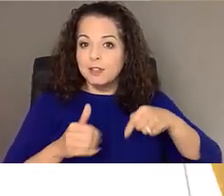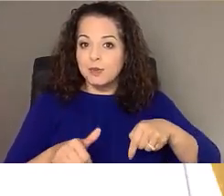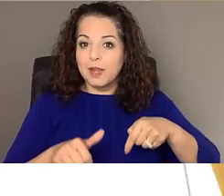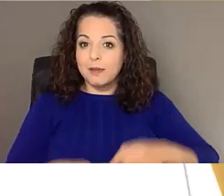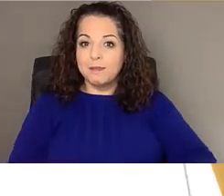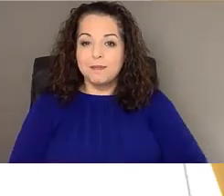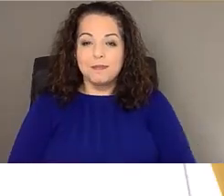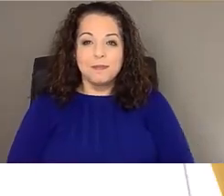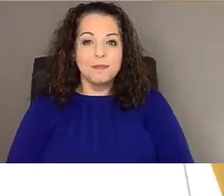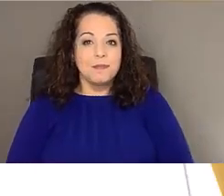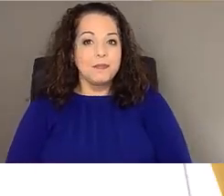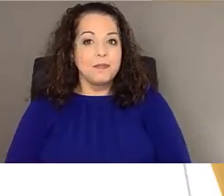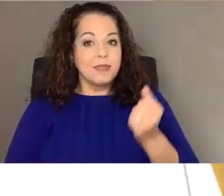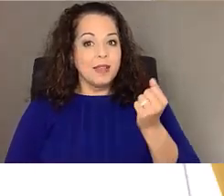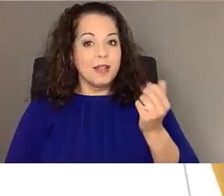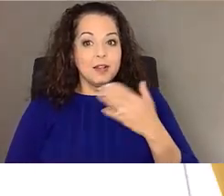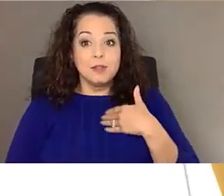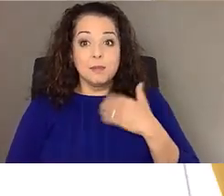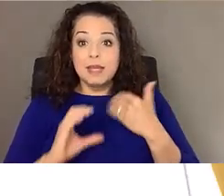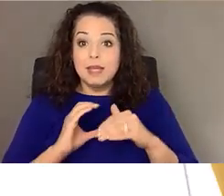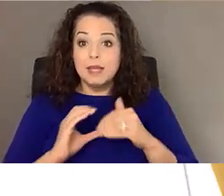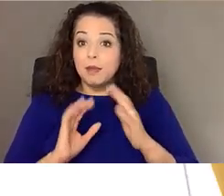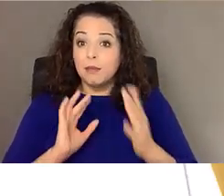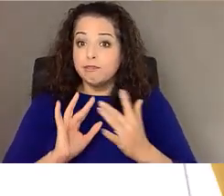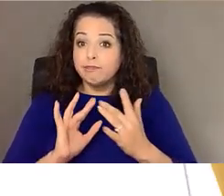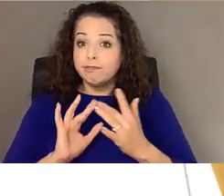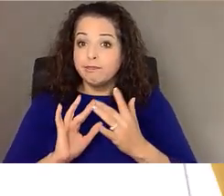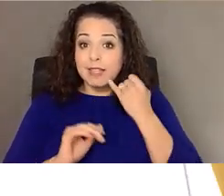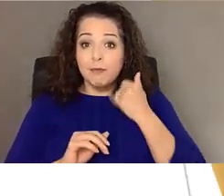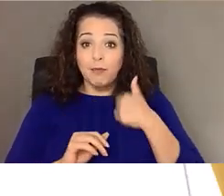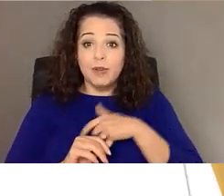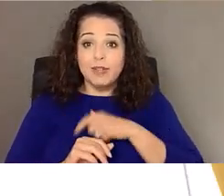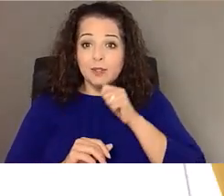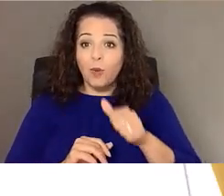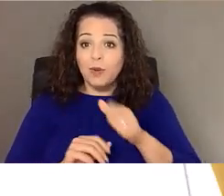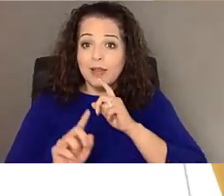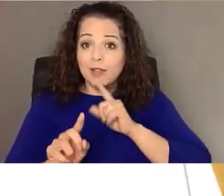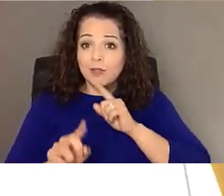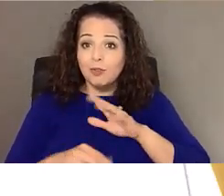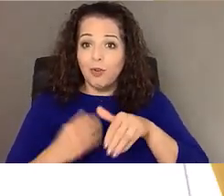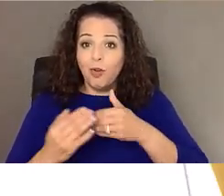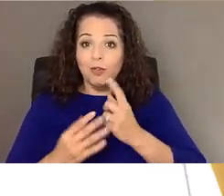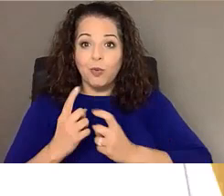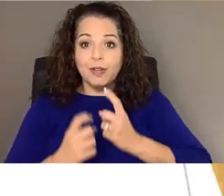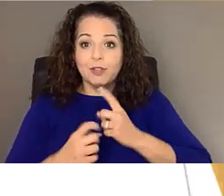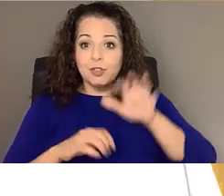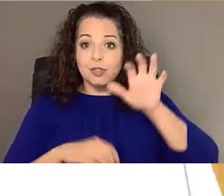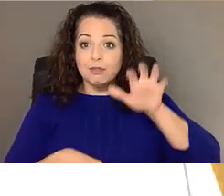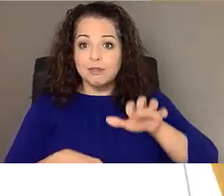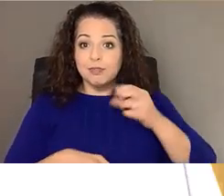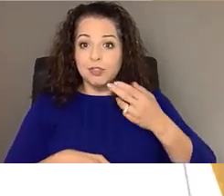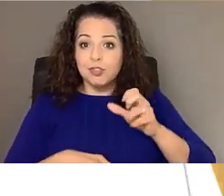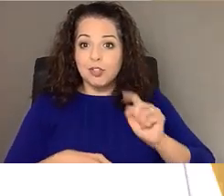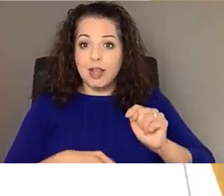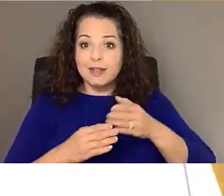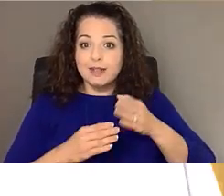And here's my email if we don't cover all the questions that are at the end of the session today. Thank you.